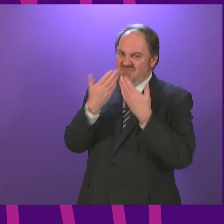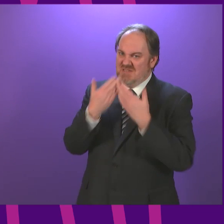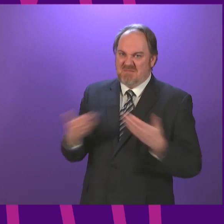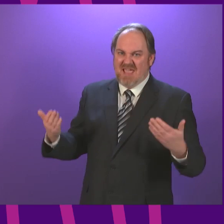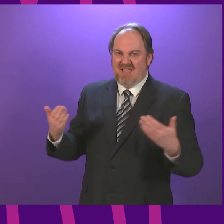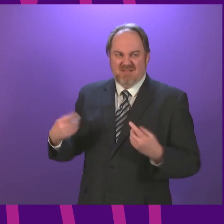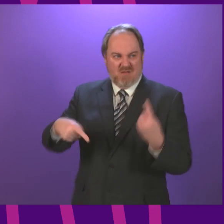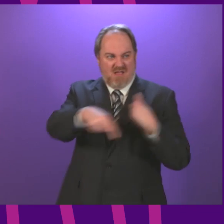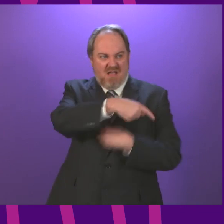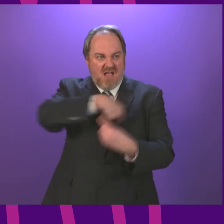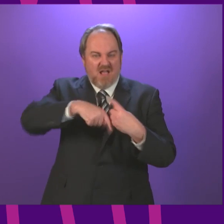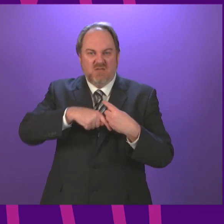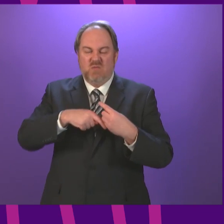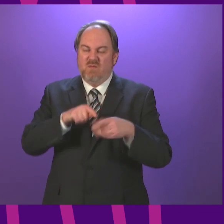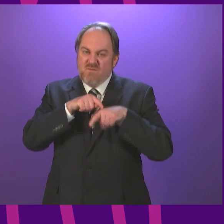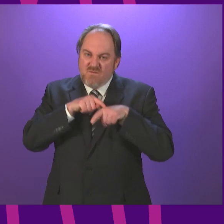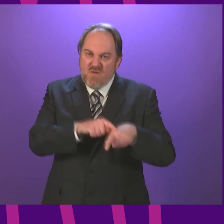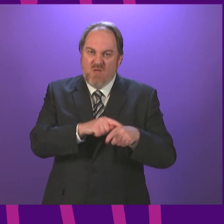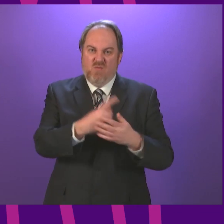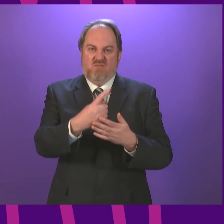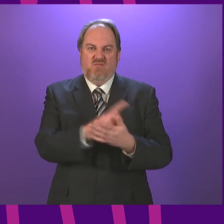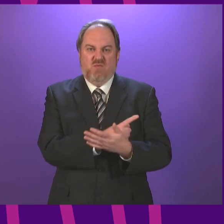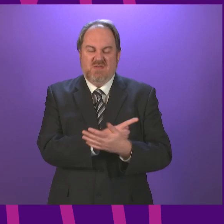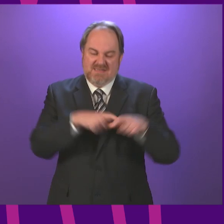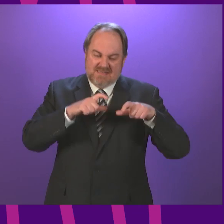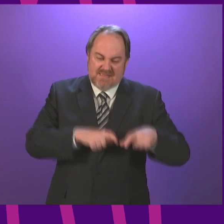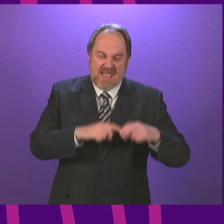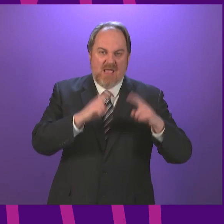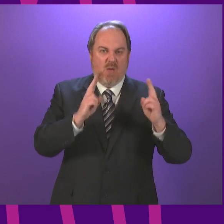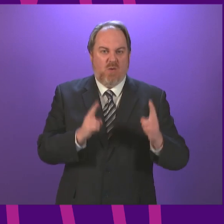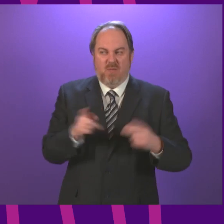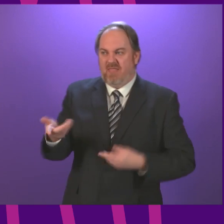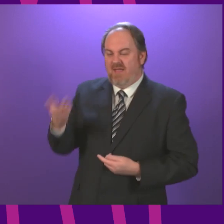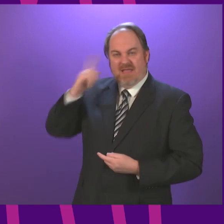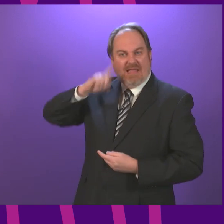people across Scotland who have been sticking to the rules, who have not been able to meet up with